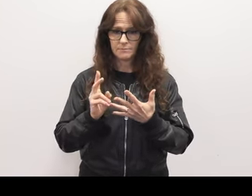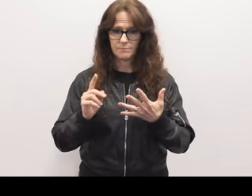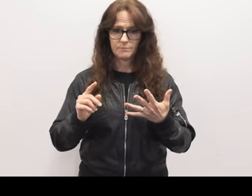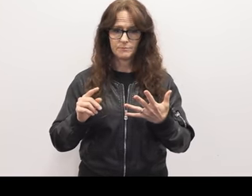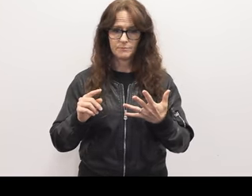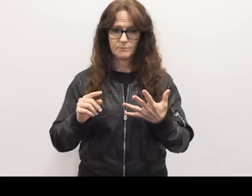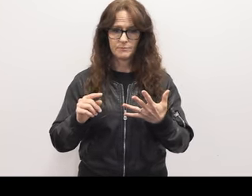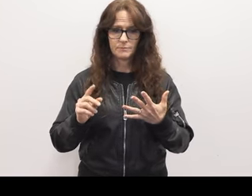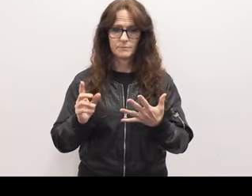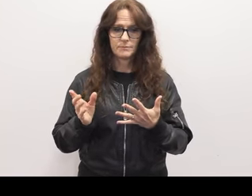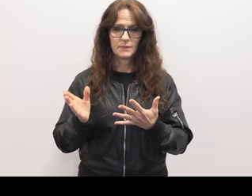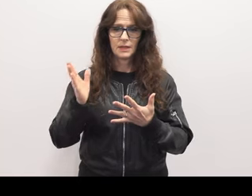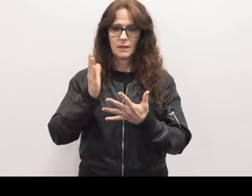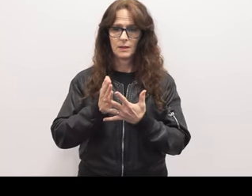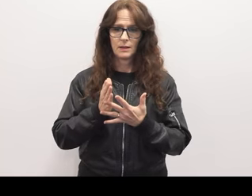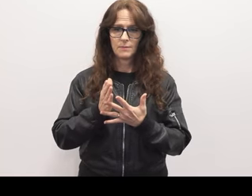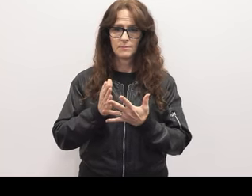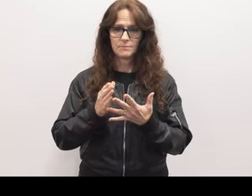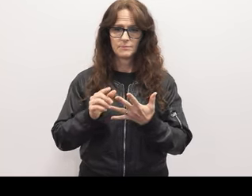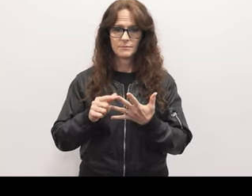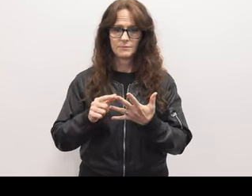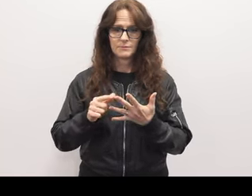[AJ Crabill] Okay. [Doug Otto] Okay.